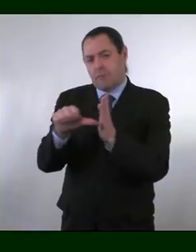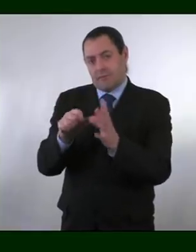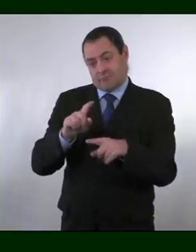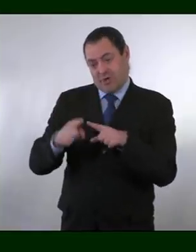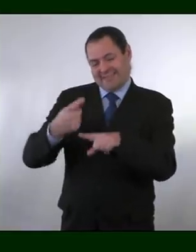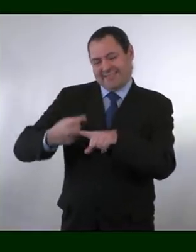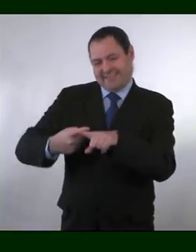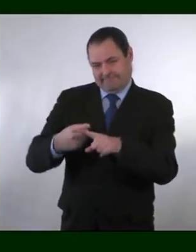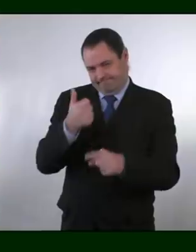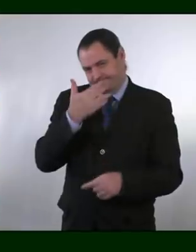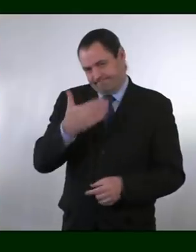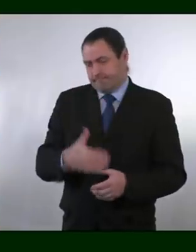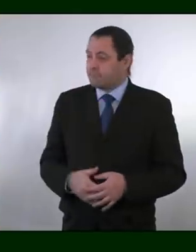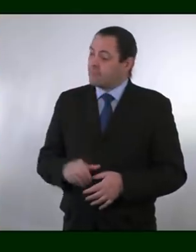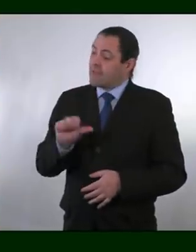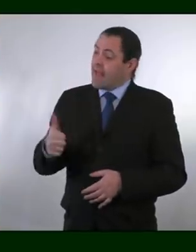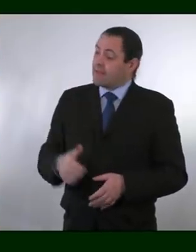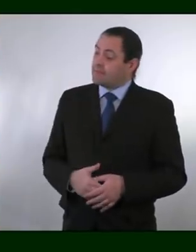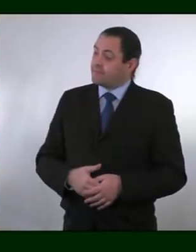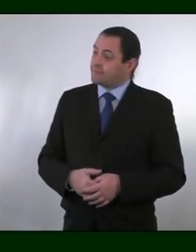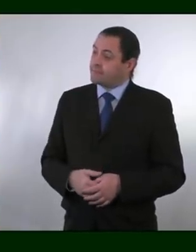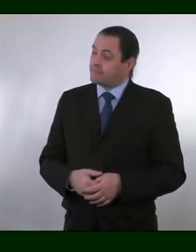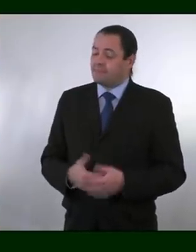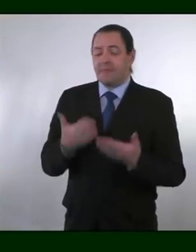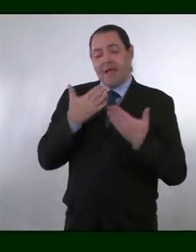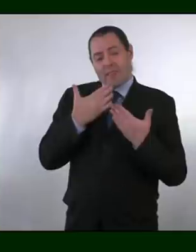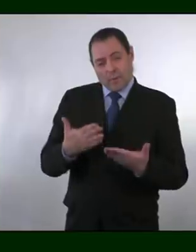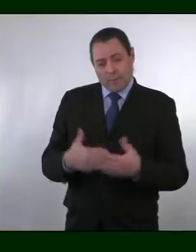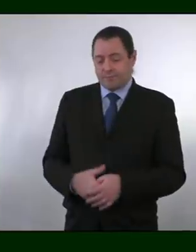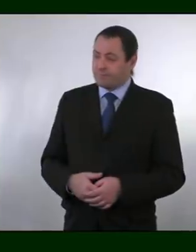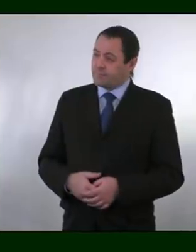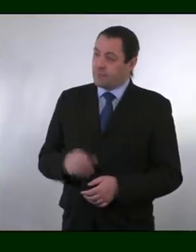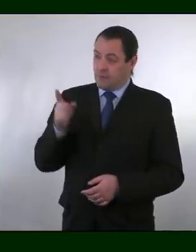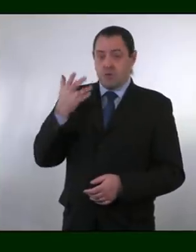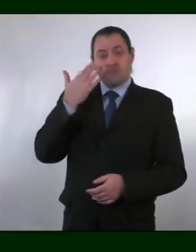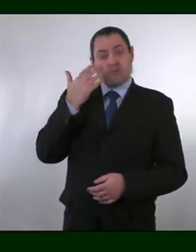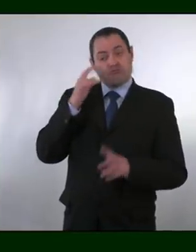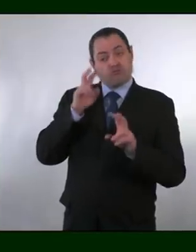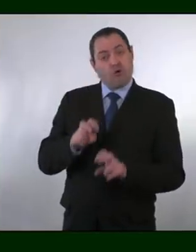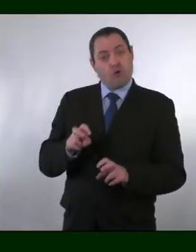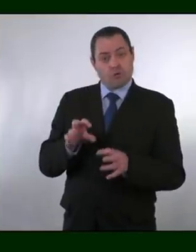Bambos Charalambous (Enfield, Southgate) (Lab) A recent study of 18 million people in The Lancet